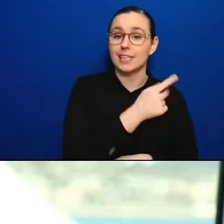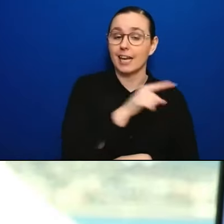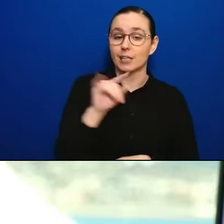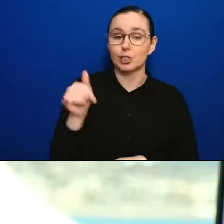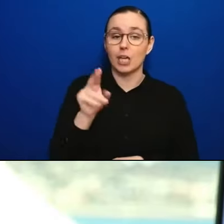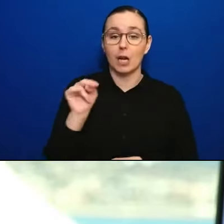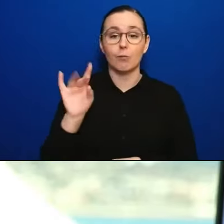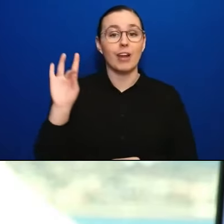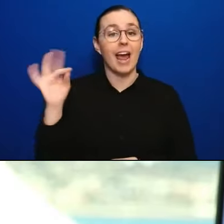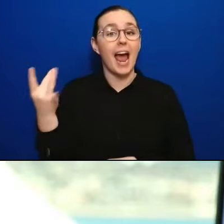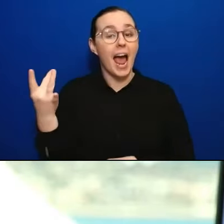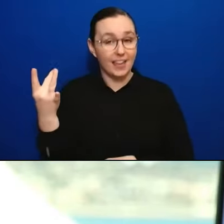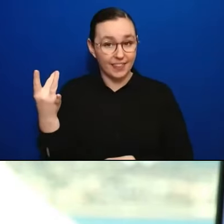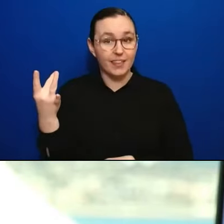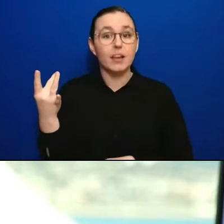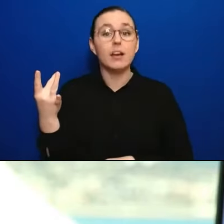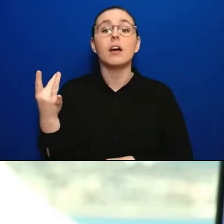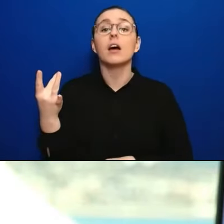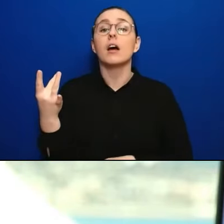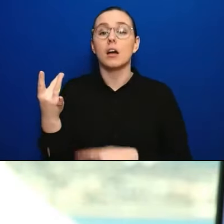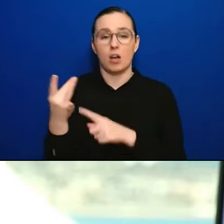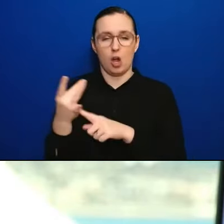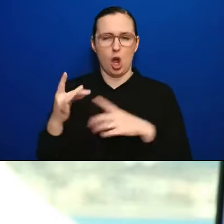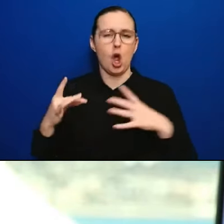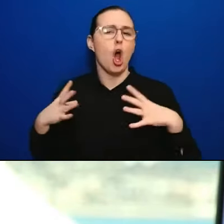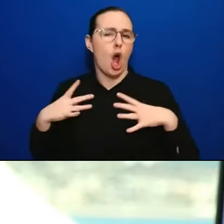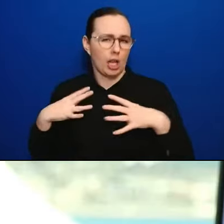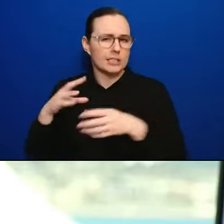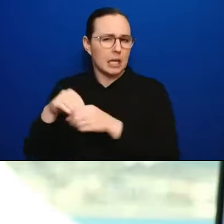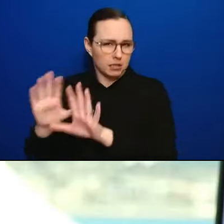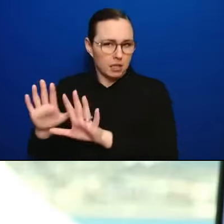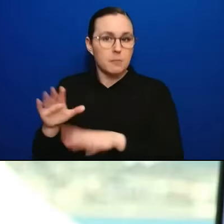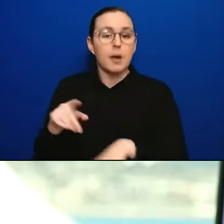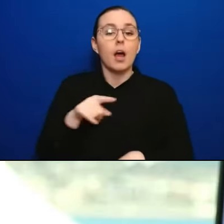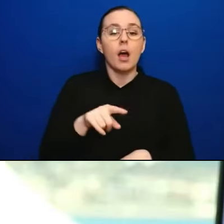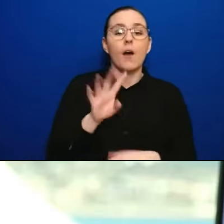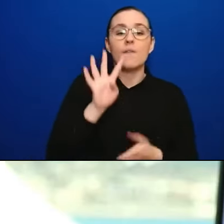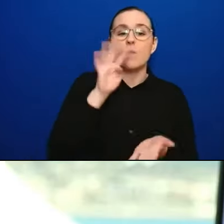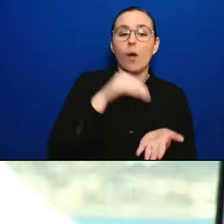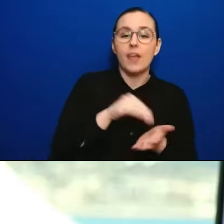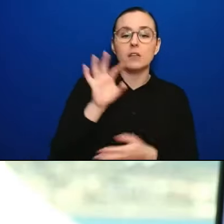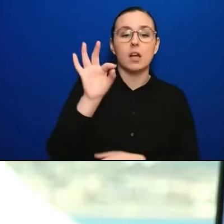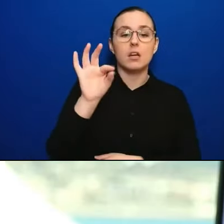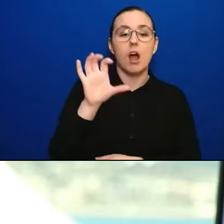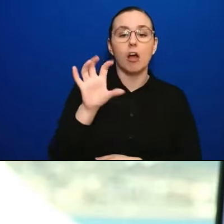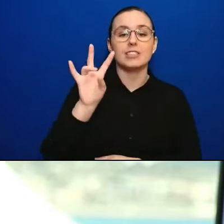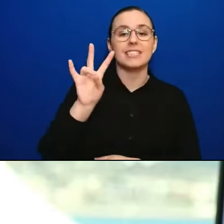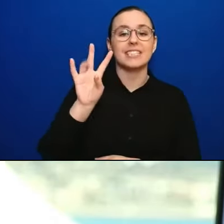update health authorities reported until the week -- in the week of January 2nd to